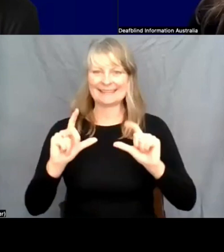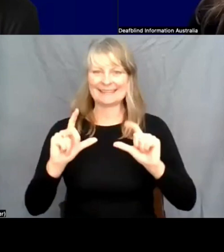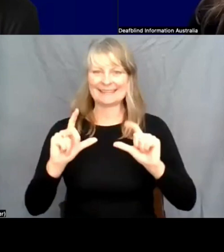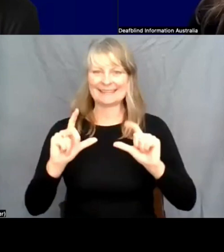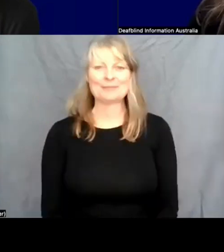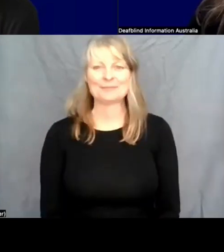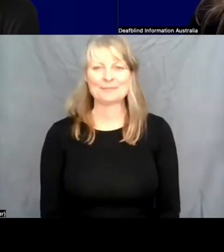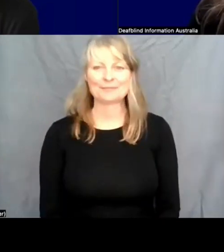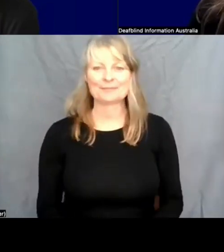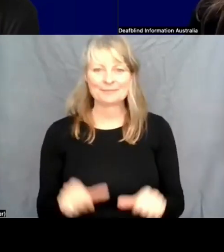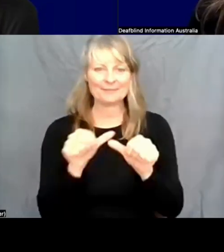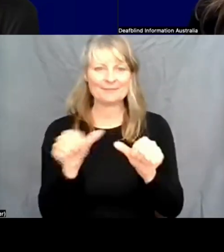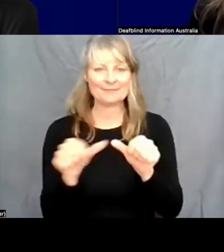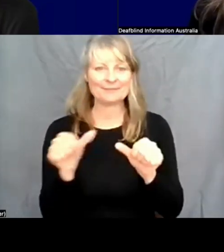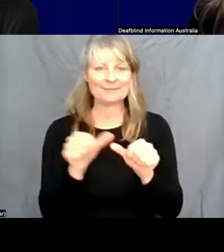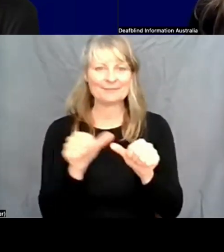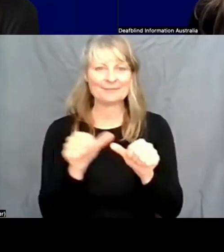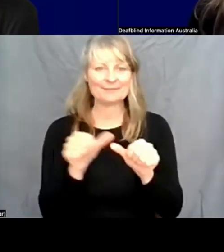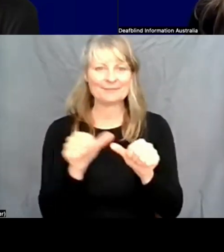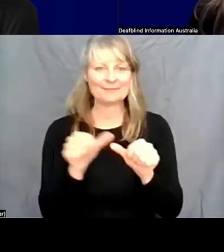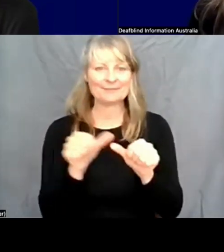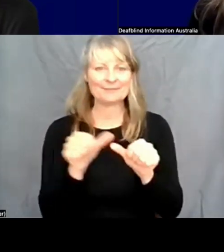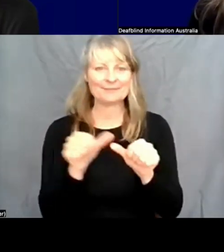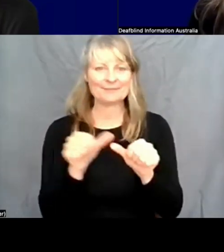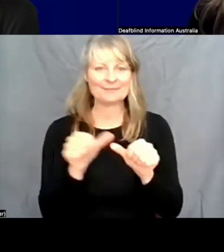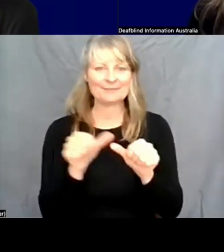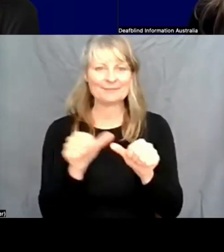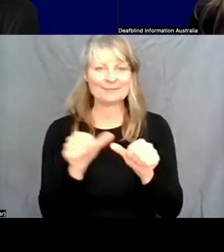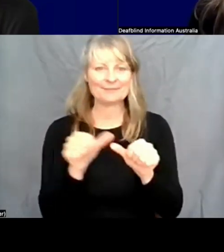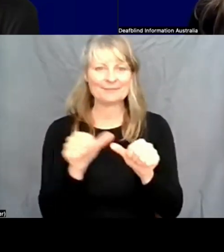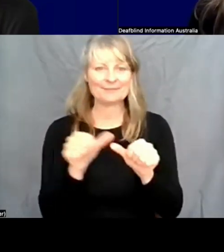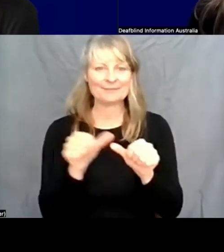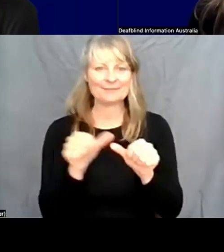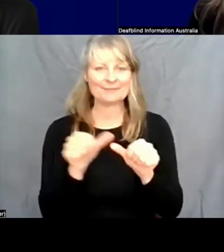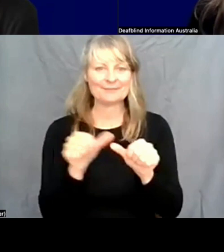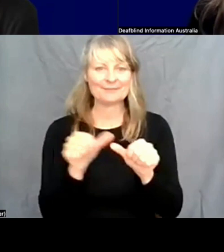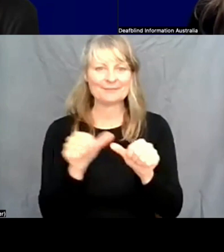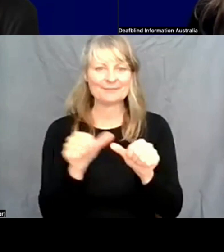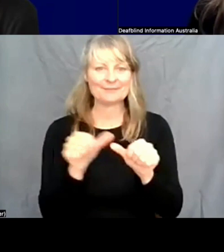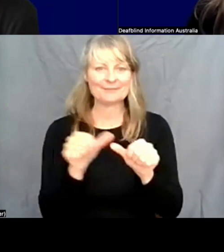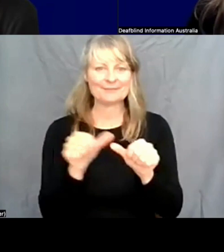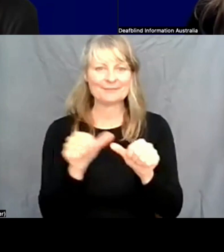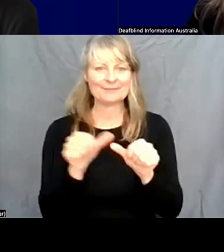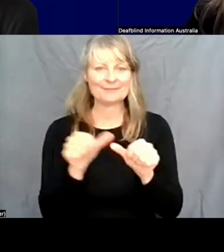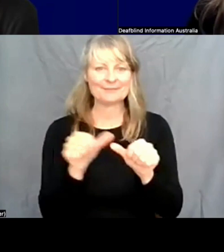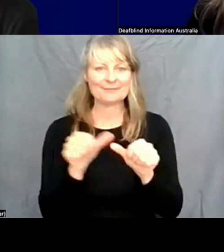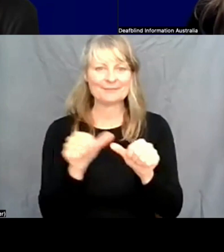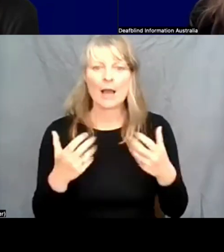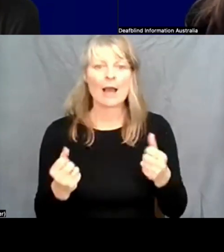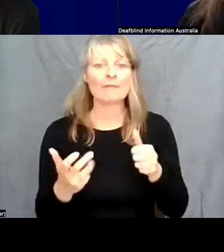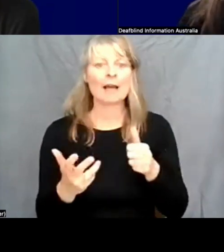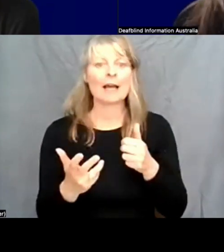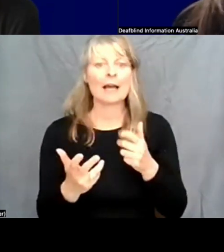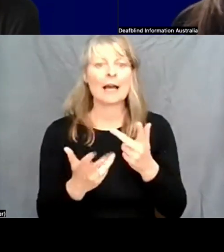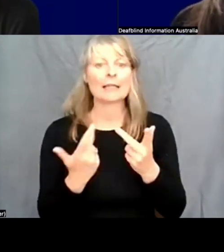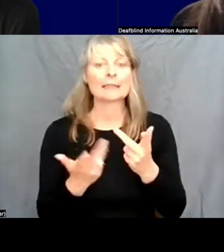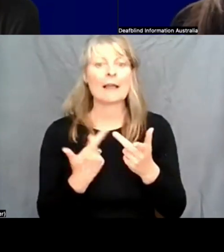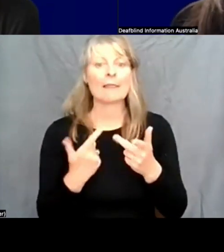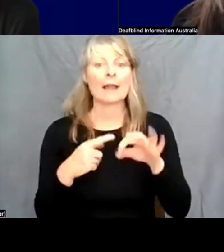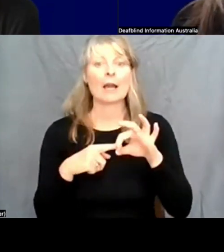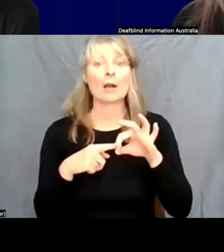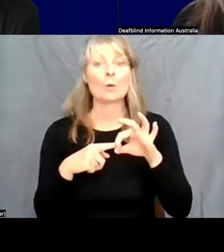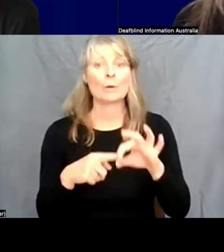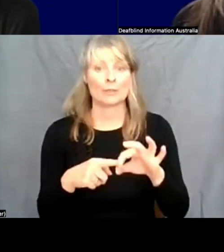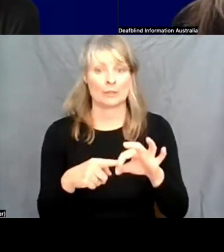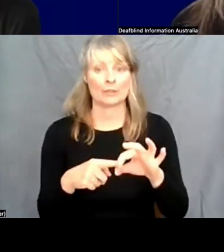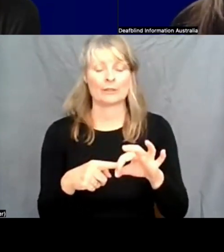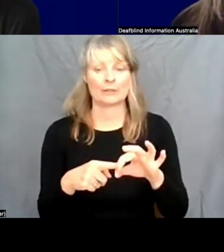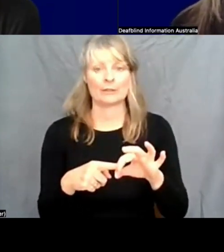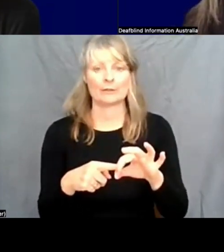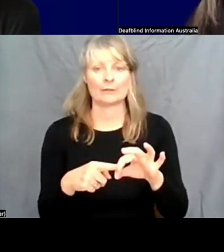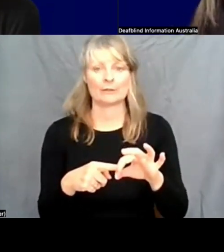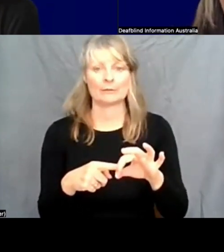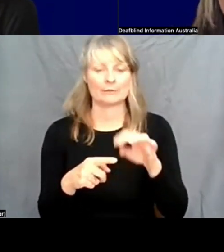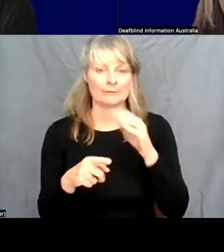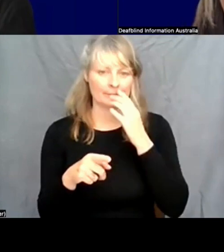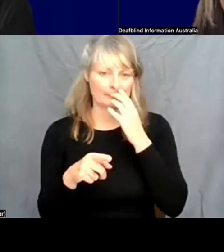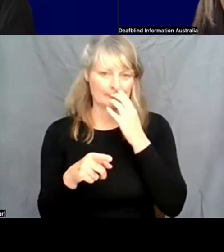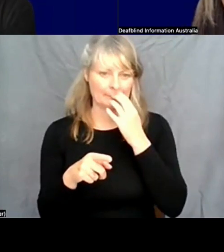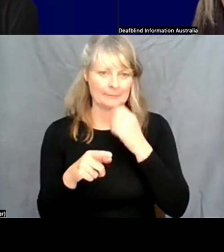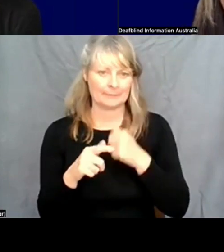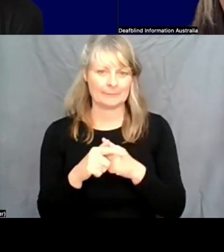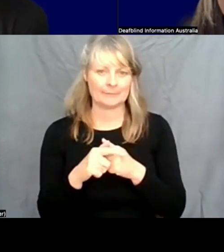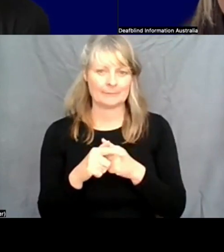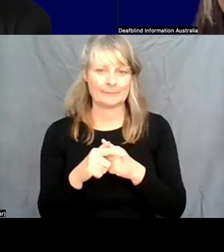Great so we've got another great question here; do you keep the way you tell stories